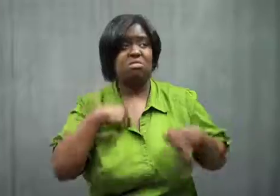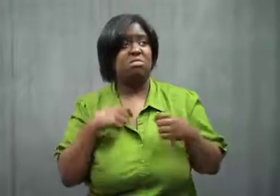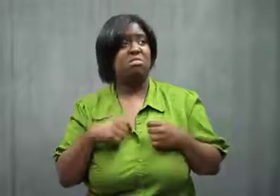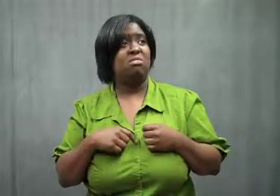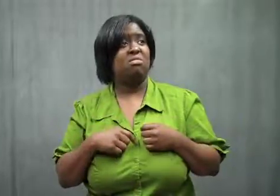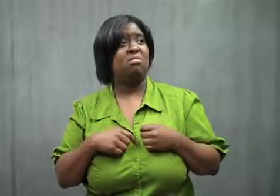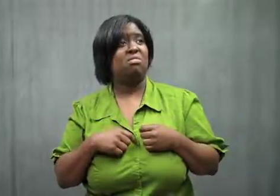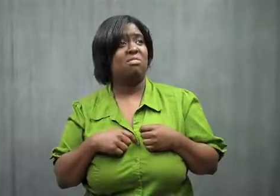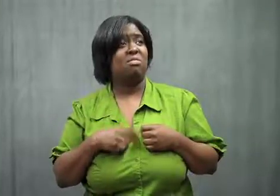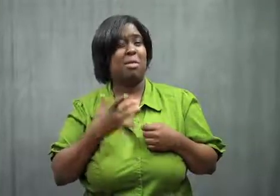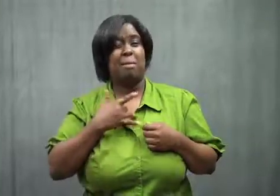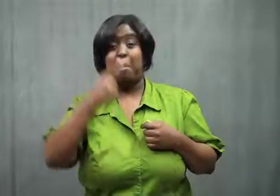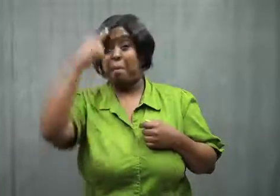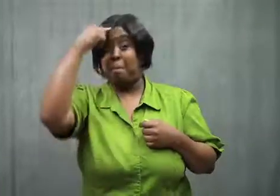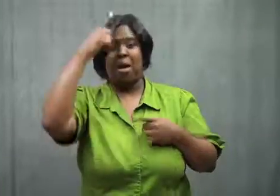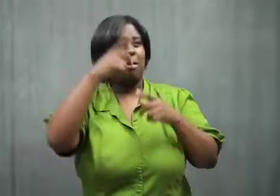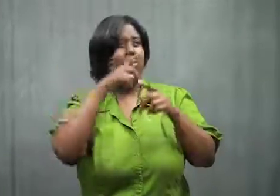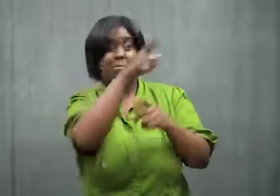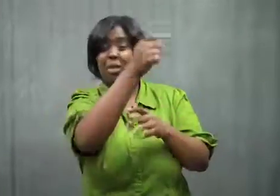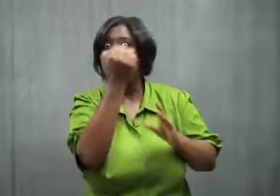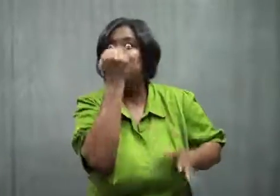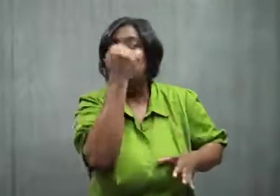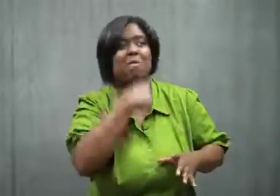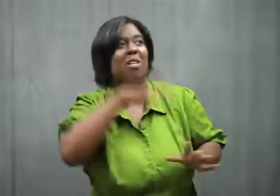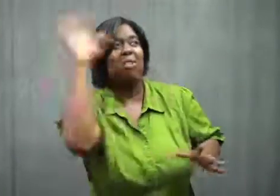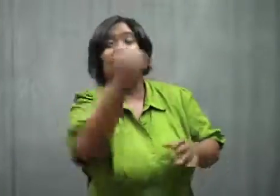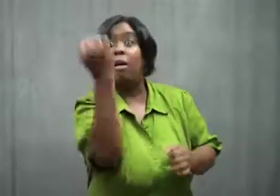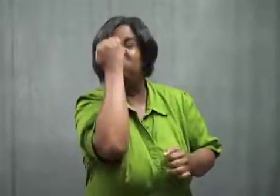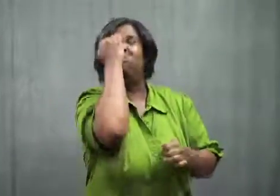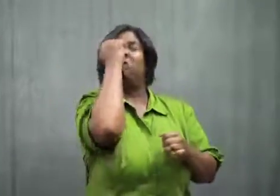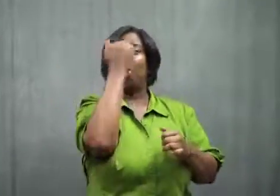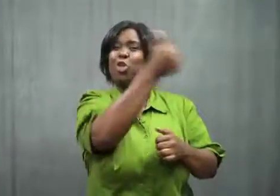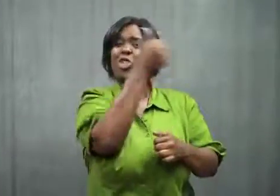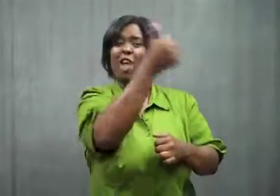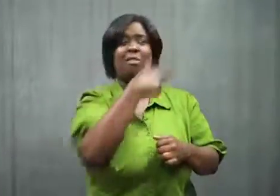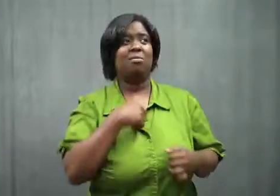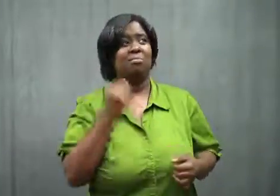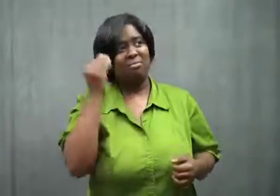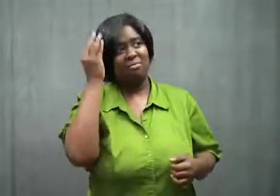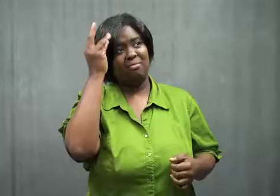I looked at her shaking her fist at me. In my mind, I pushed it back into her eye.